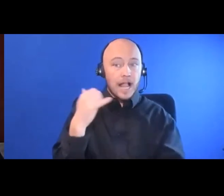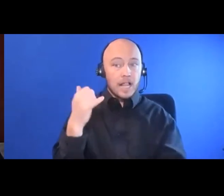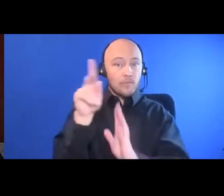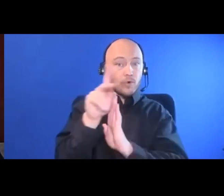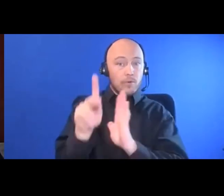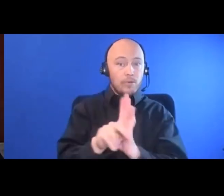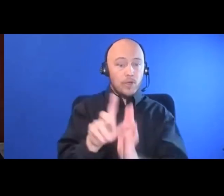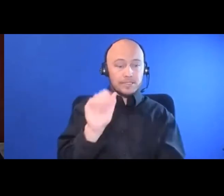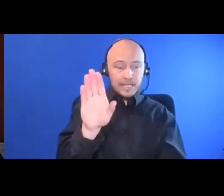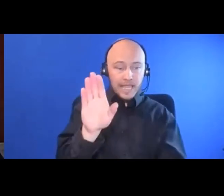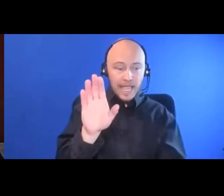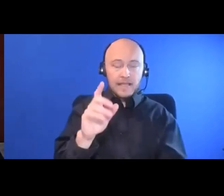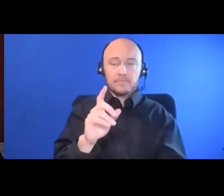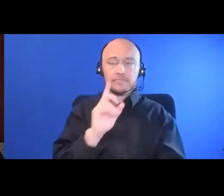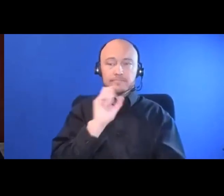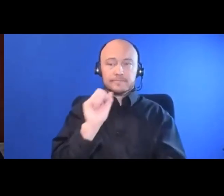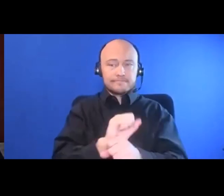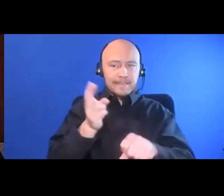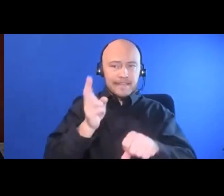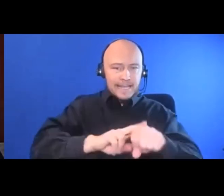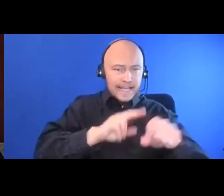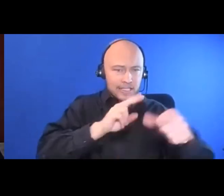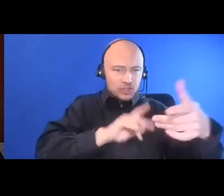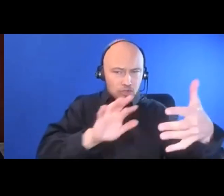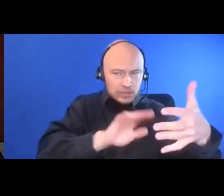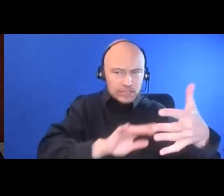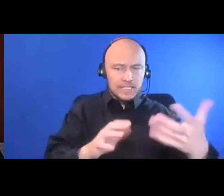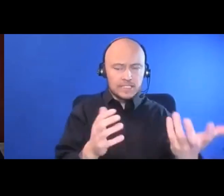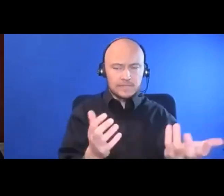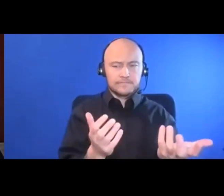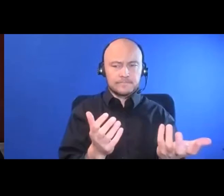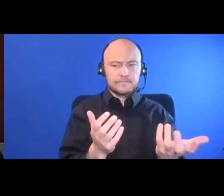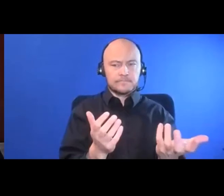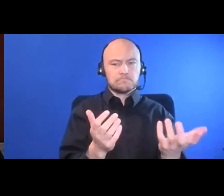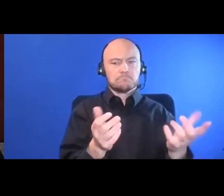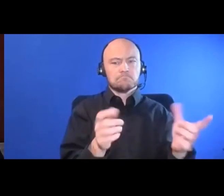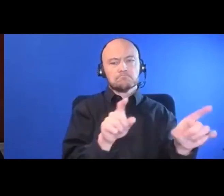they did a national study also backed up by the LA times,